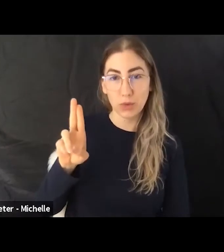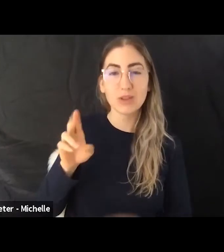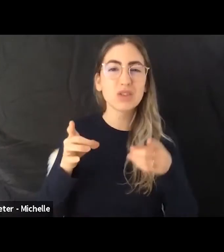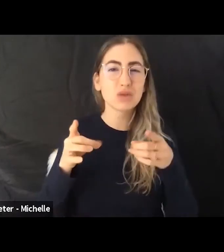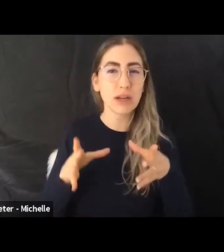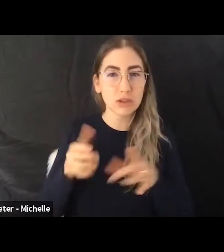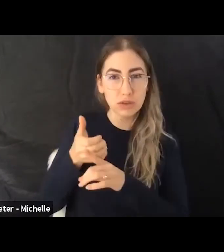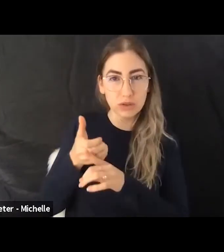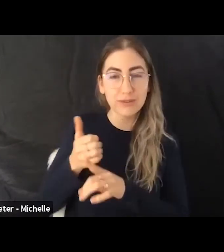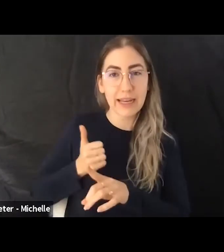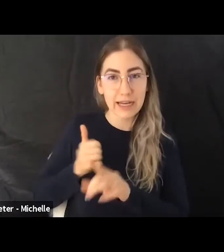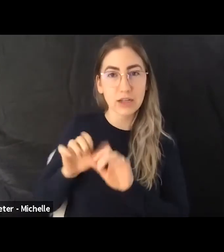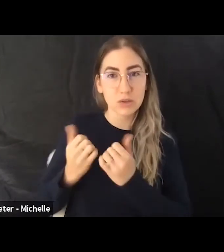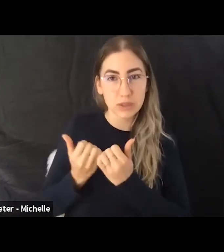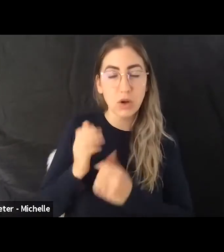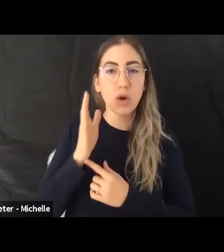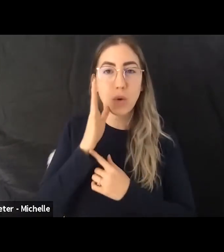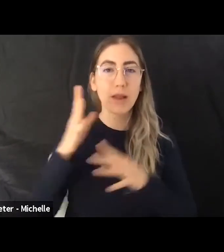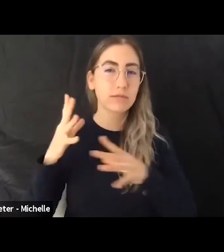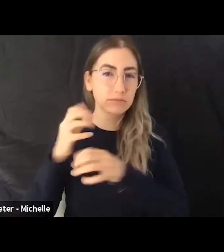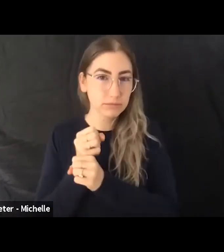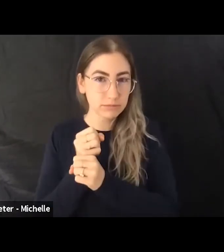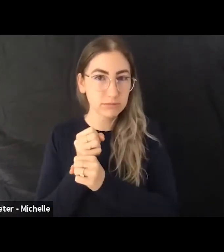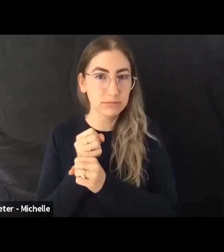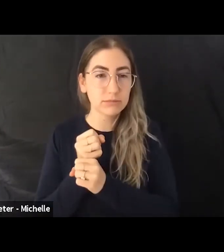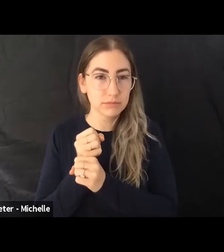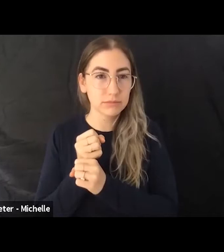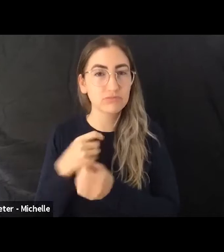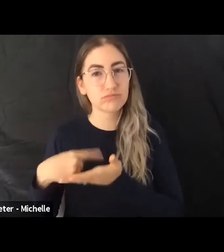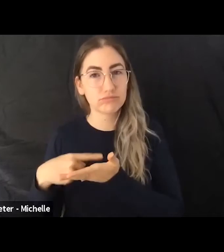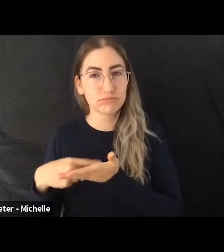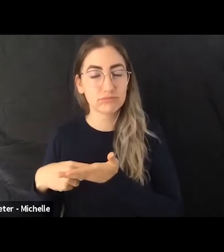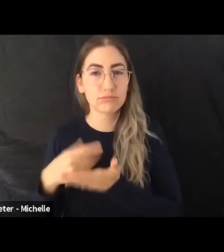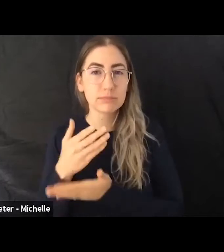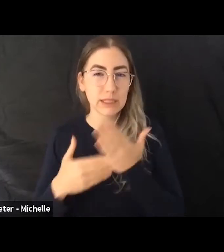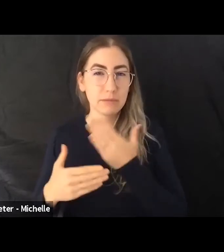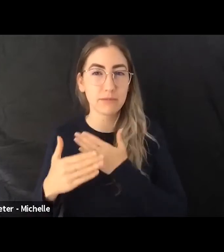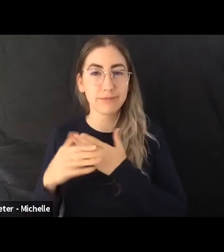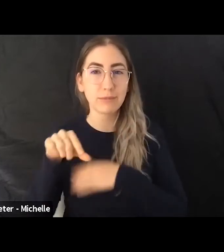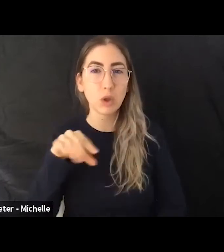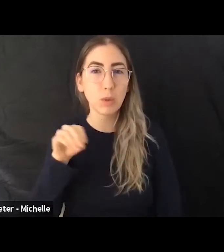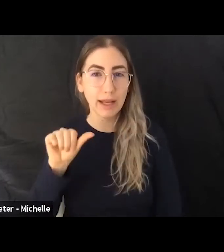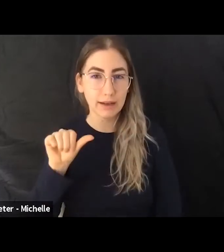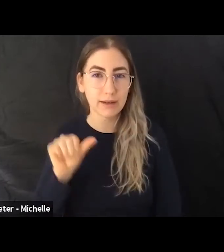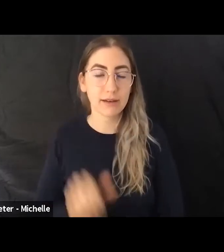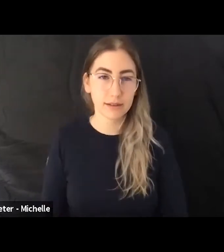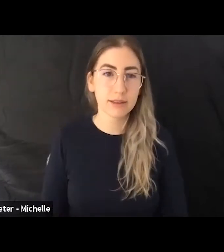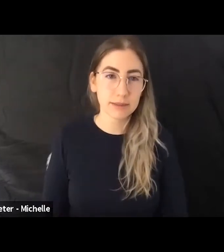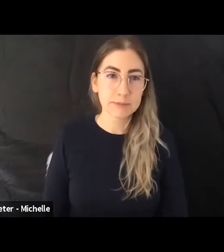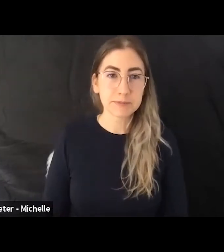OF HEARING ASSOCIATION WILL GIVE SOME CLOSING REMARKS HEARING ASSOCIATION WILL GIVE SOME CLOSING REMARKS AND WE'LL BE ABLE TO CLOSE THE DAY WITH SOME QUESTIONS AND ANSWERS. AND WE'LL BE ABLE TO CLOSE THE DAY WITH SOME QUESTIONS AND ANSWERS.